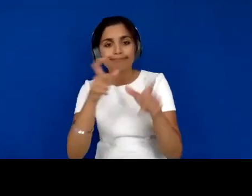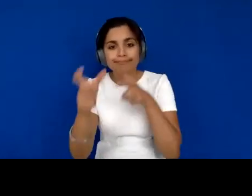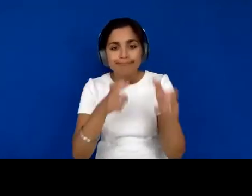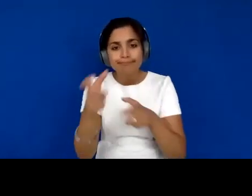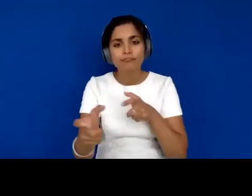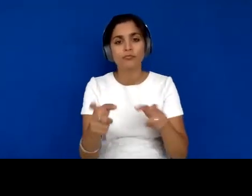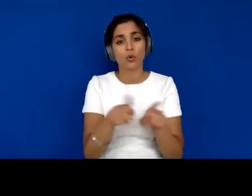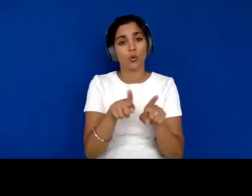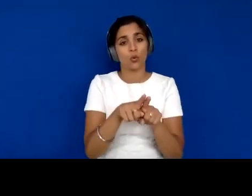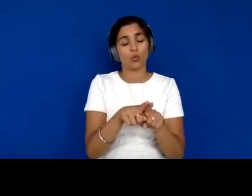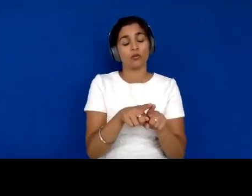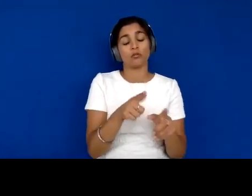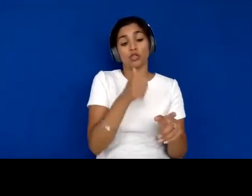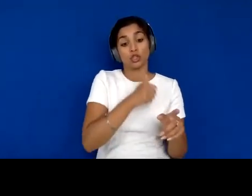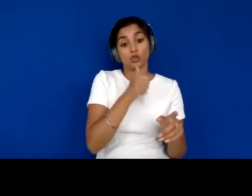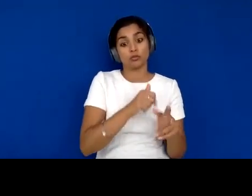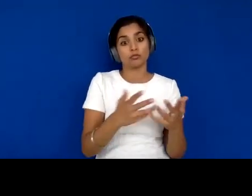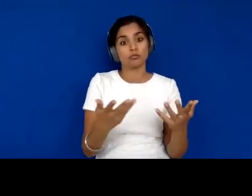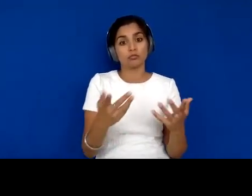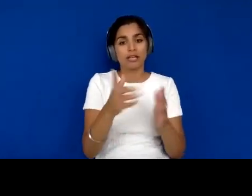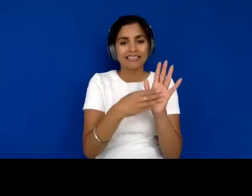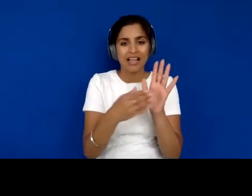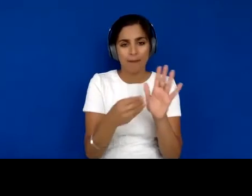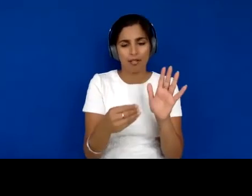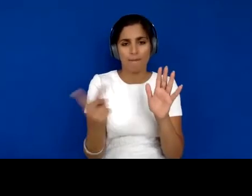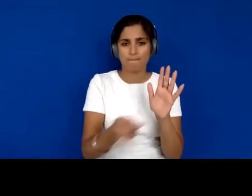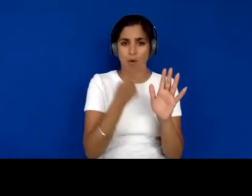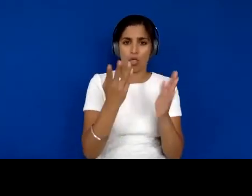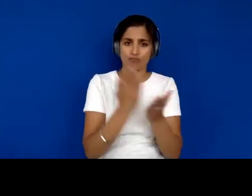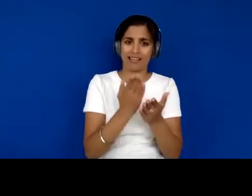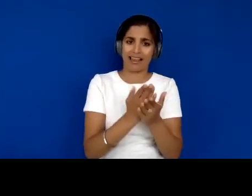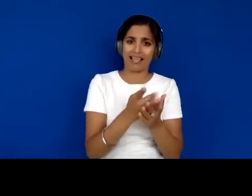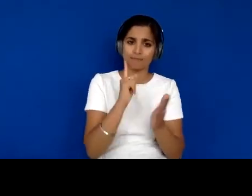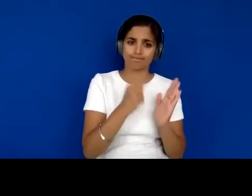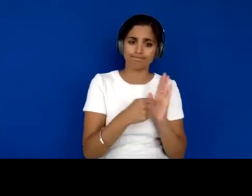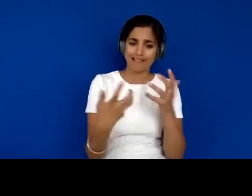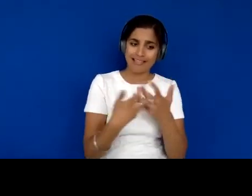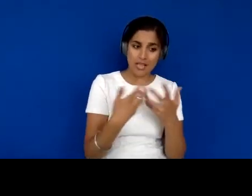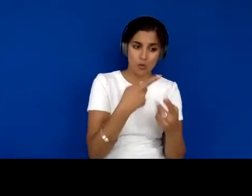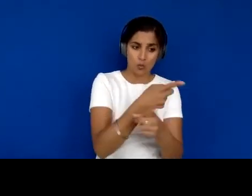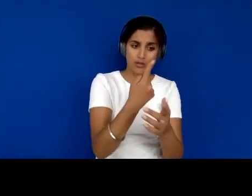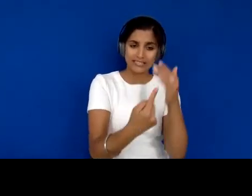post directly confront how individuals are impacted by gender class race among